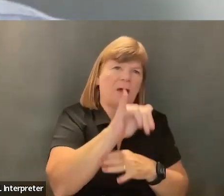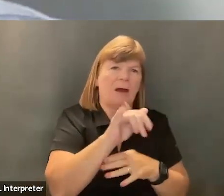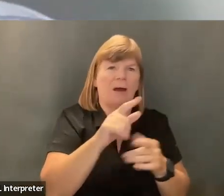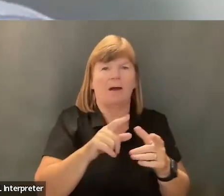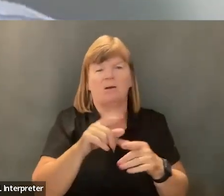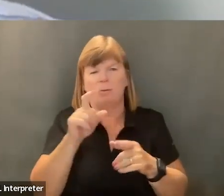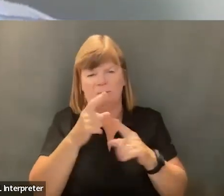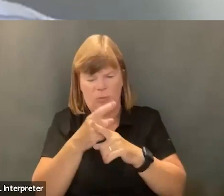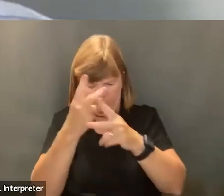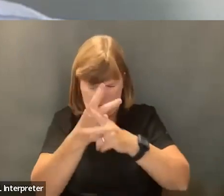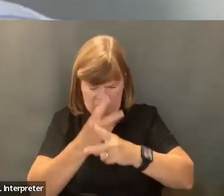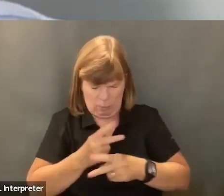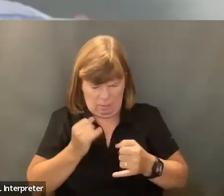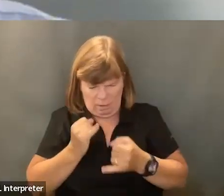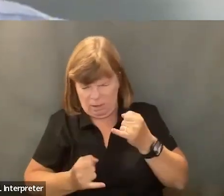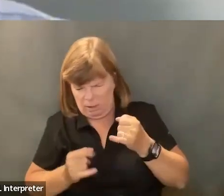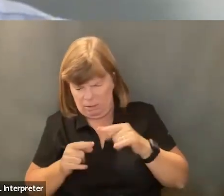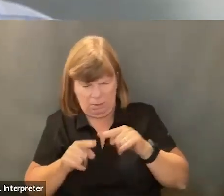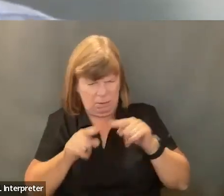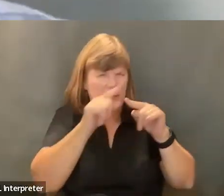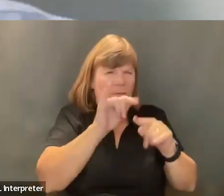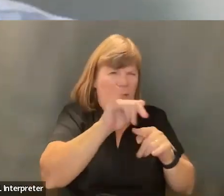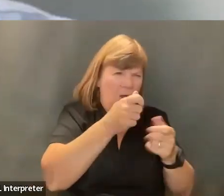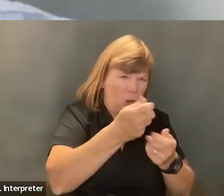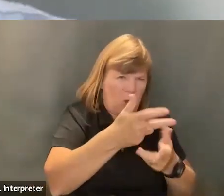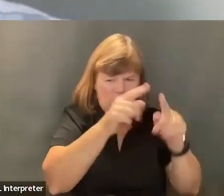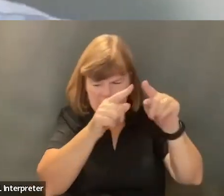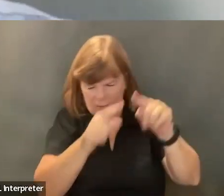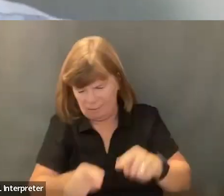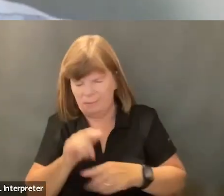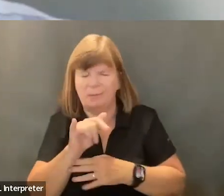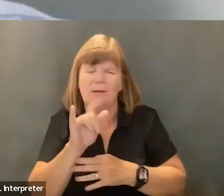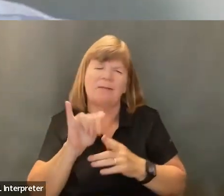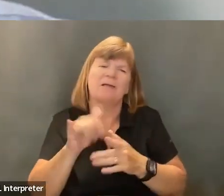of the text or the beginning of the text and that's where strategies related to inferencing